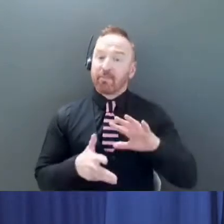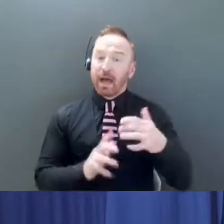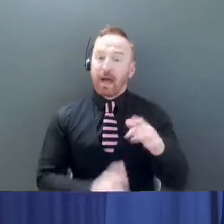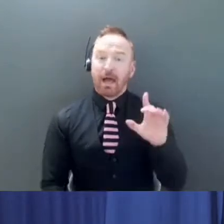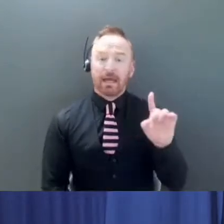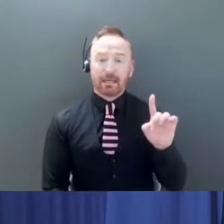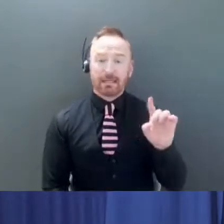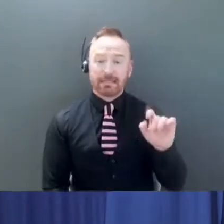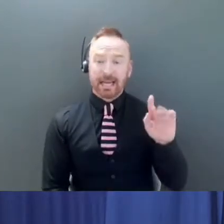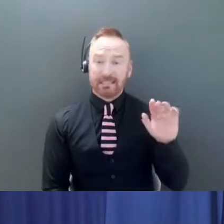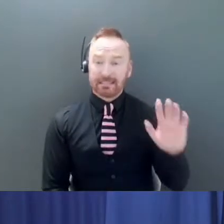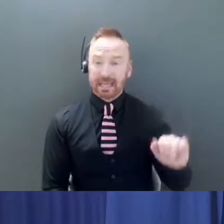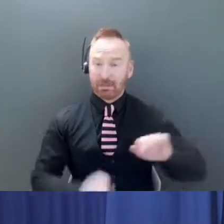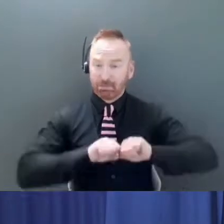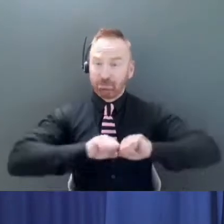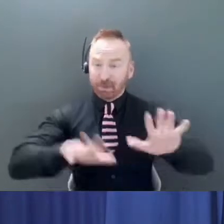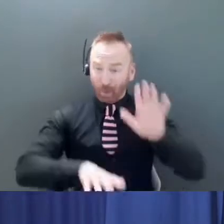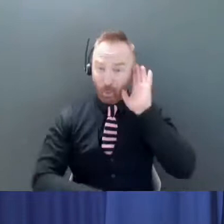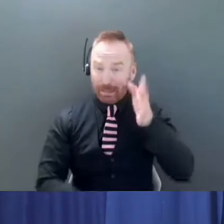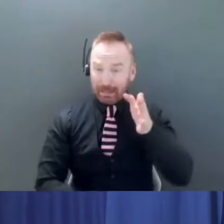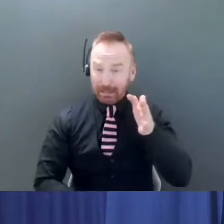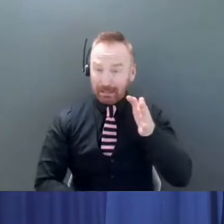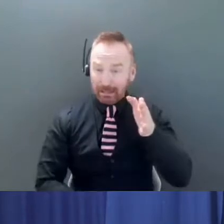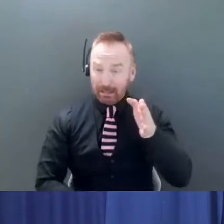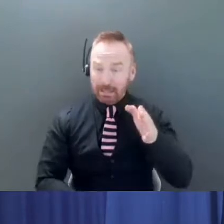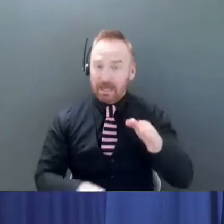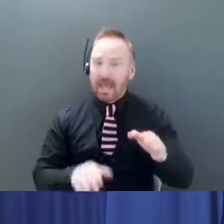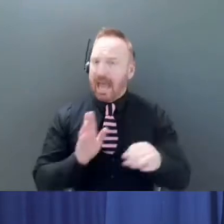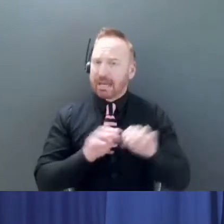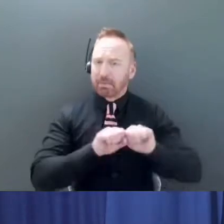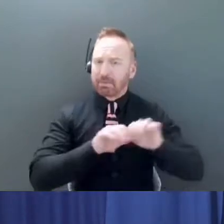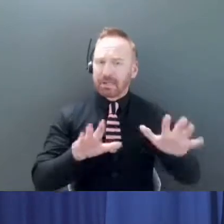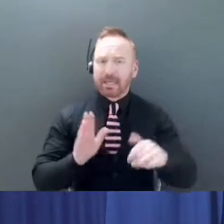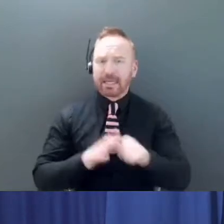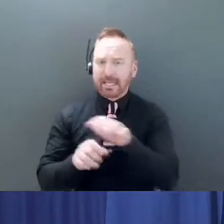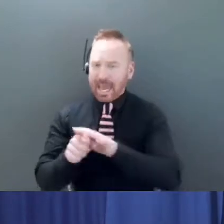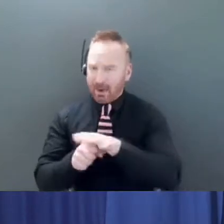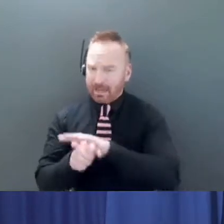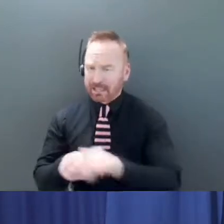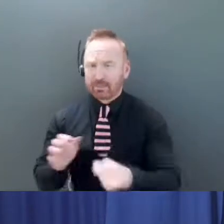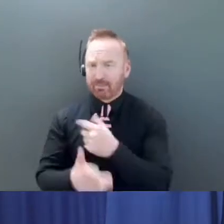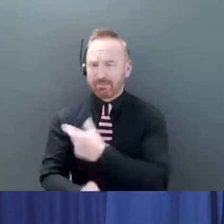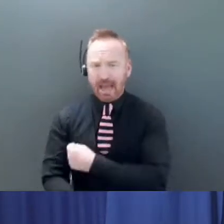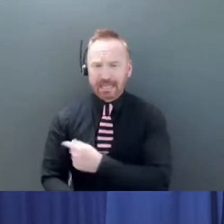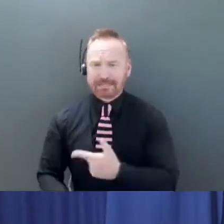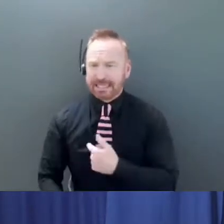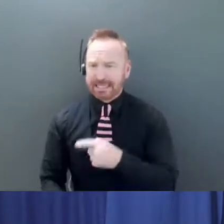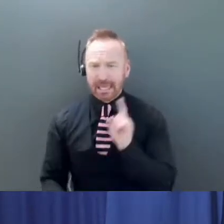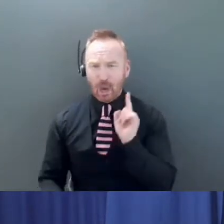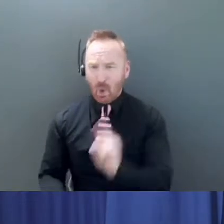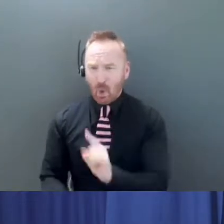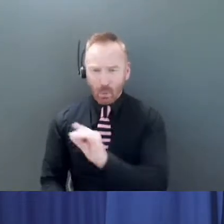vaccine coverage such as Florida and many of the southern states. As explained last week, our